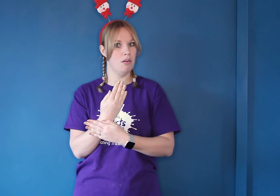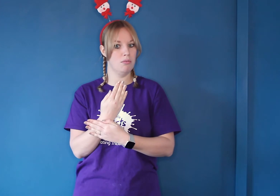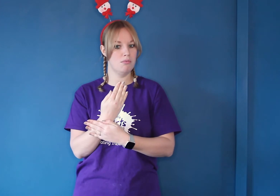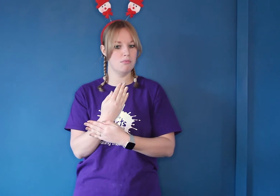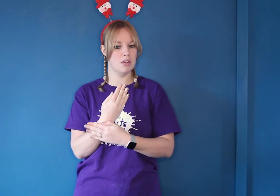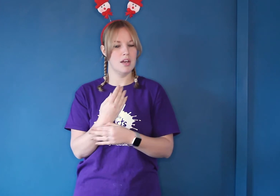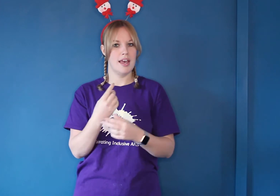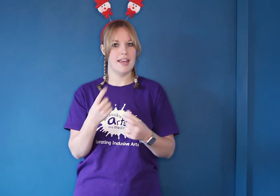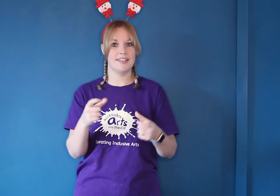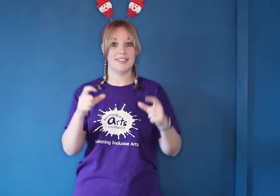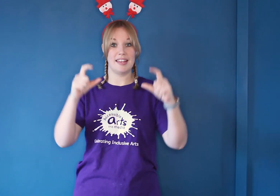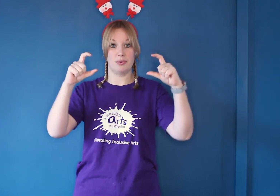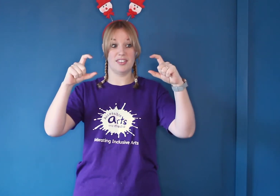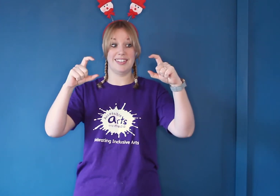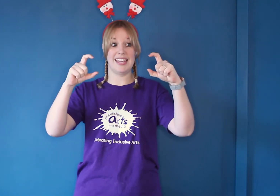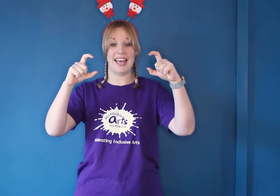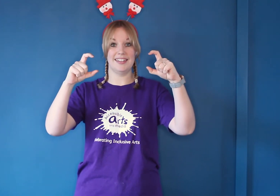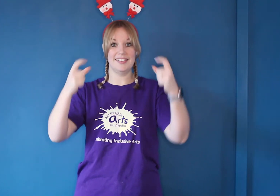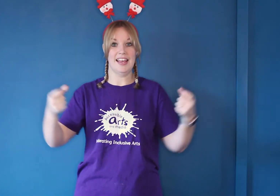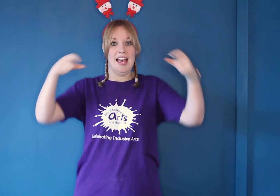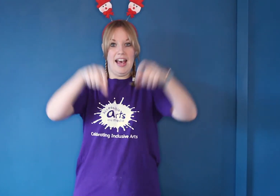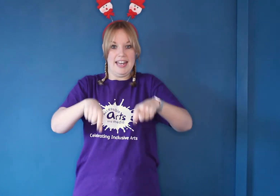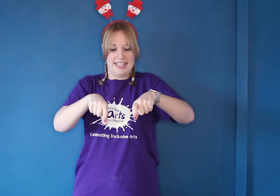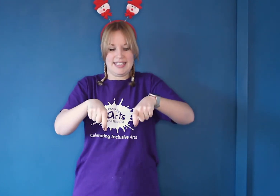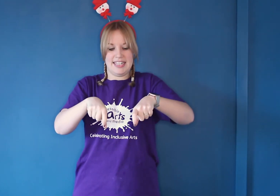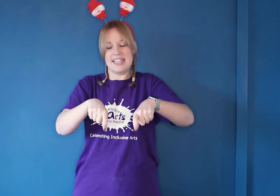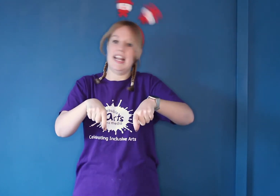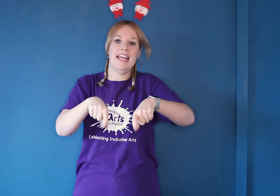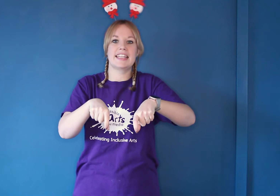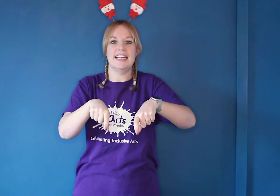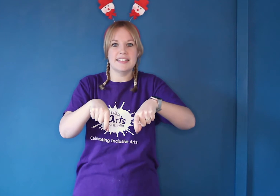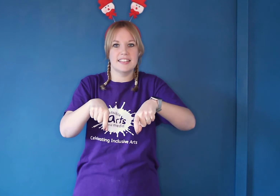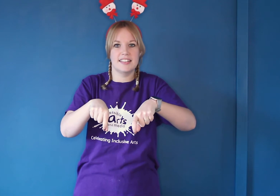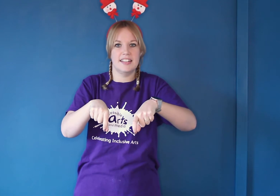Oo. Here to stay – so we’ve got C hands and it sits like that.